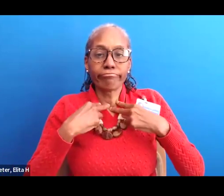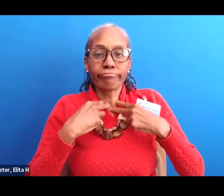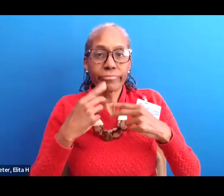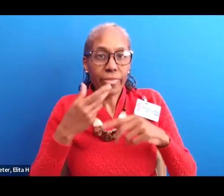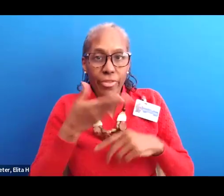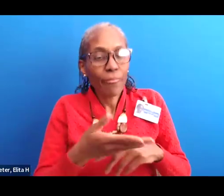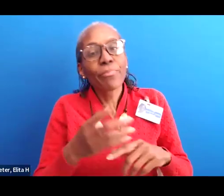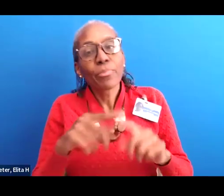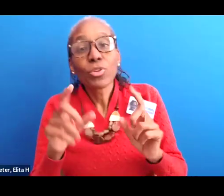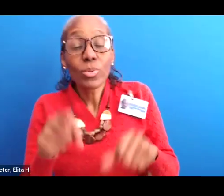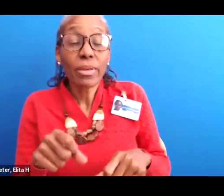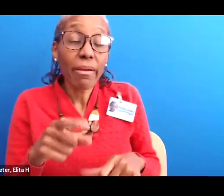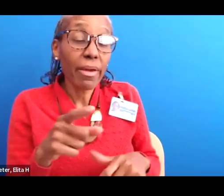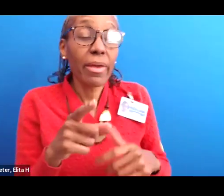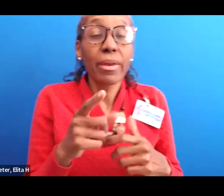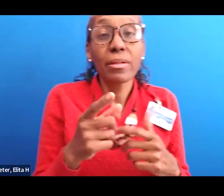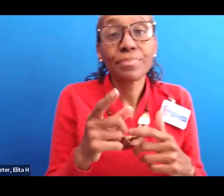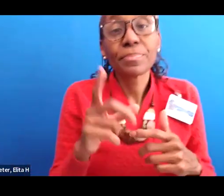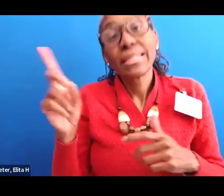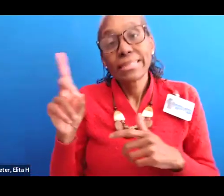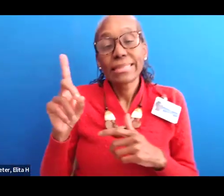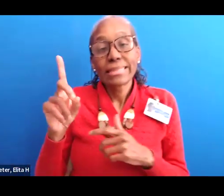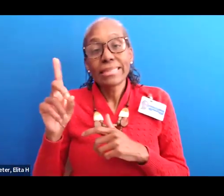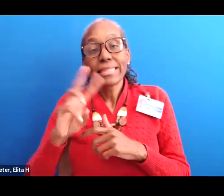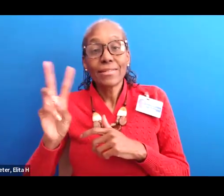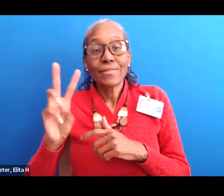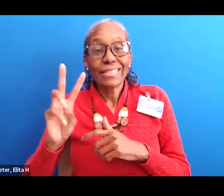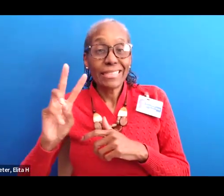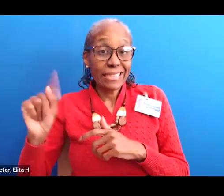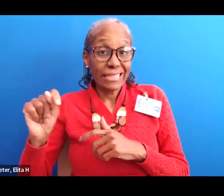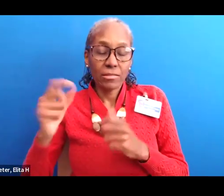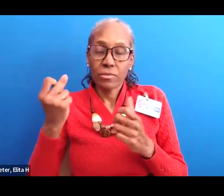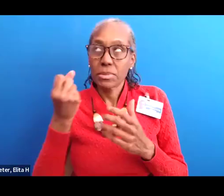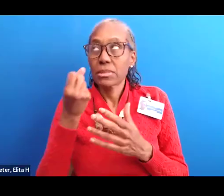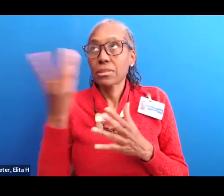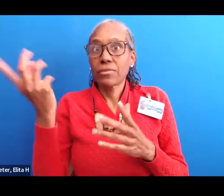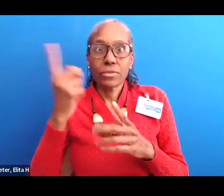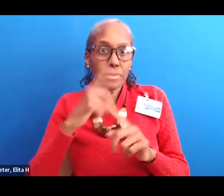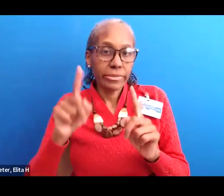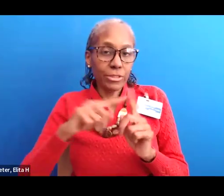You can get a DVT from all kinds of things. It has all the information.